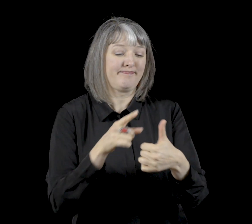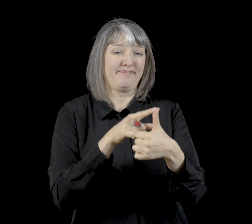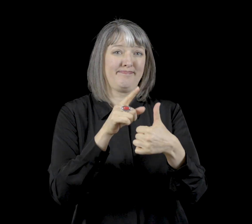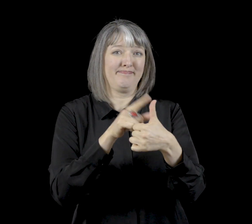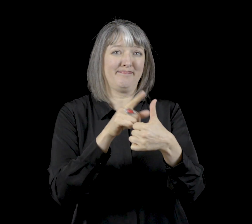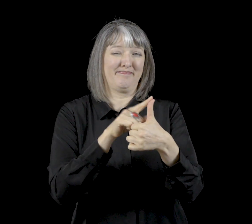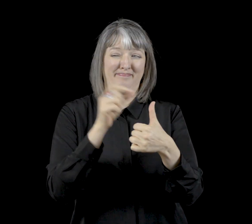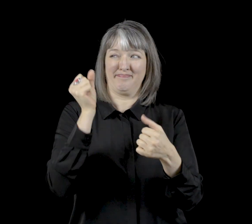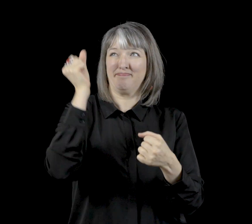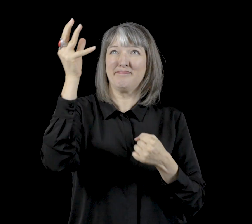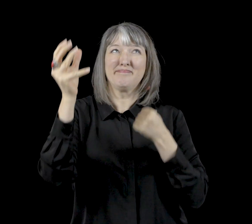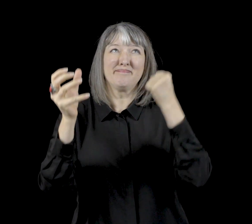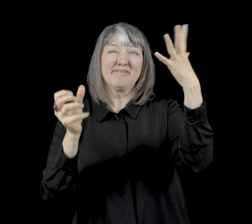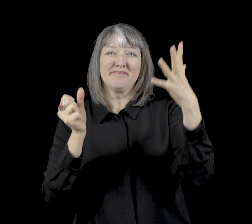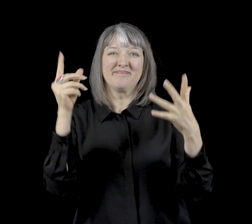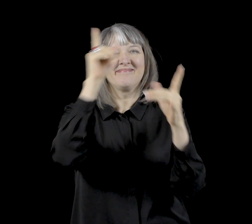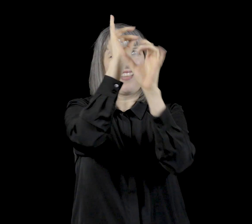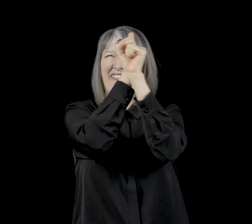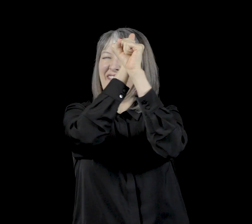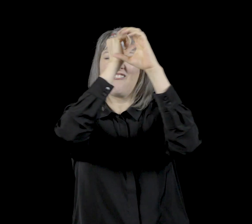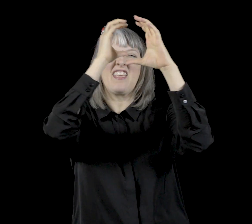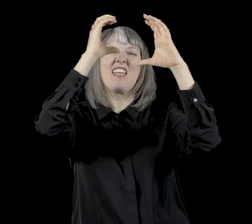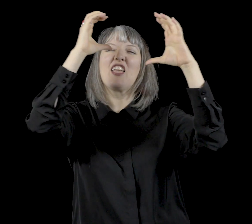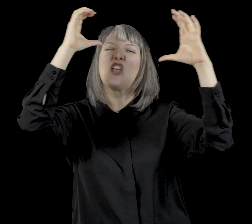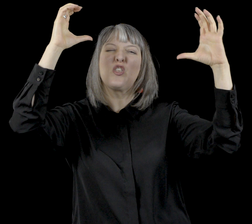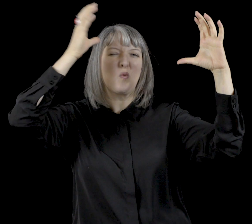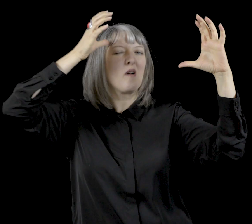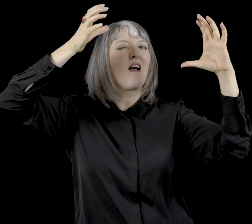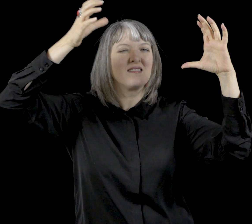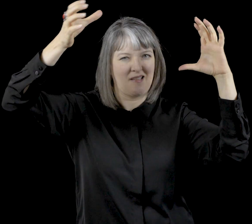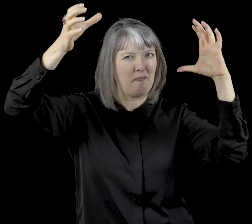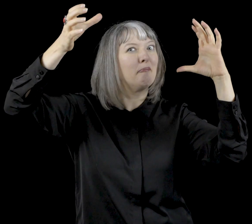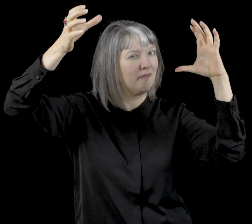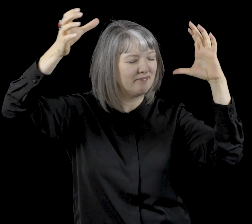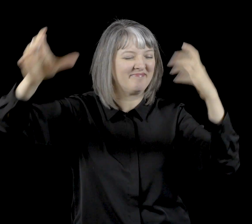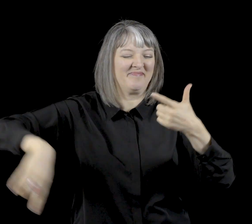First, the concept will be visual.